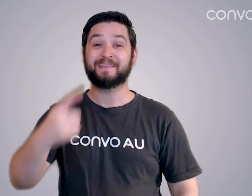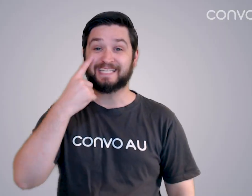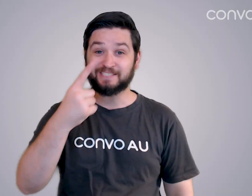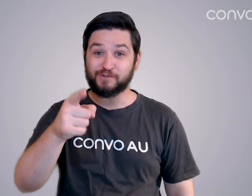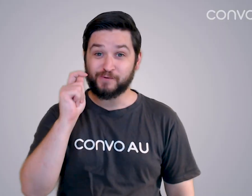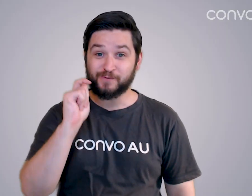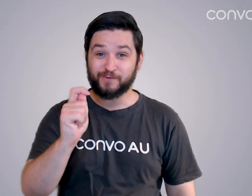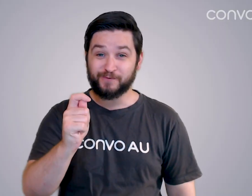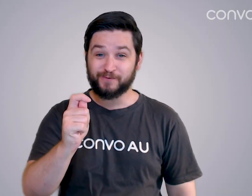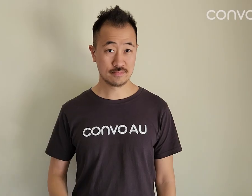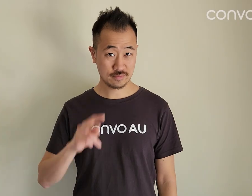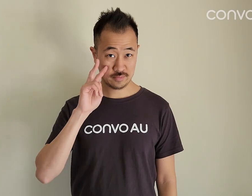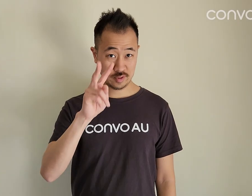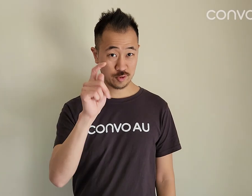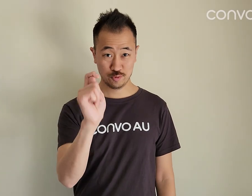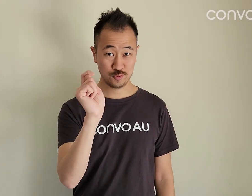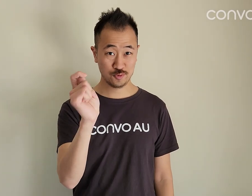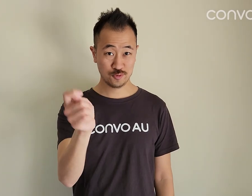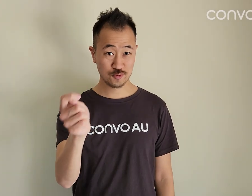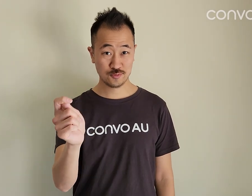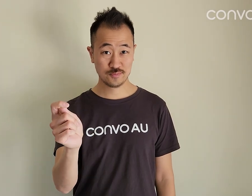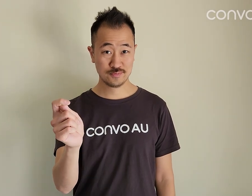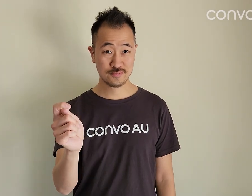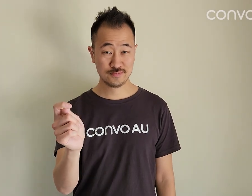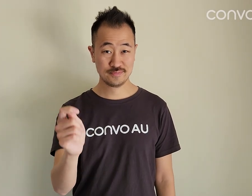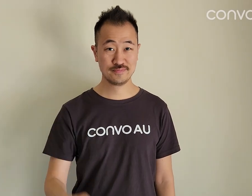See you soon.